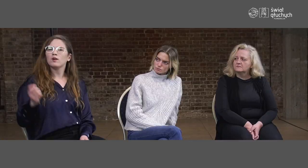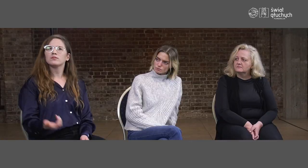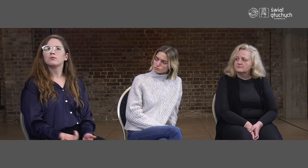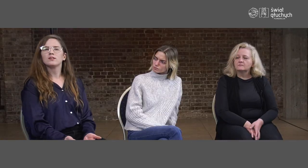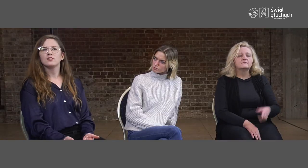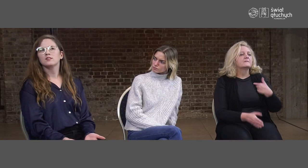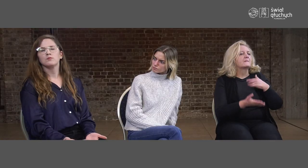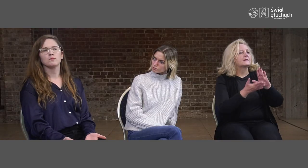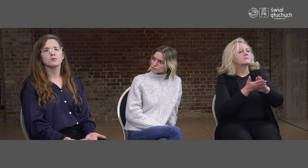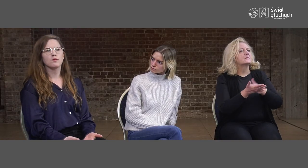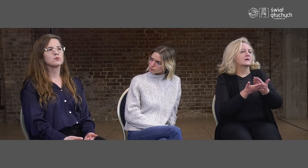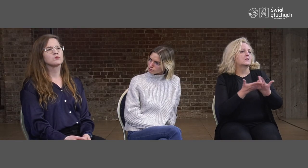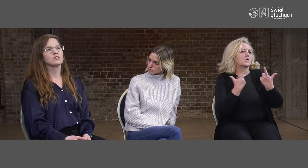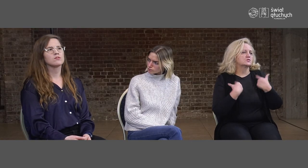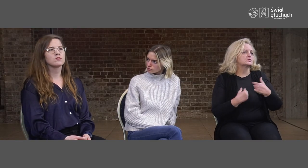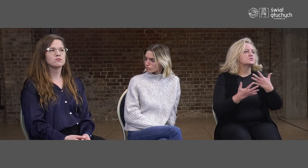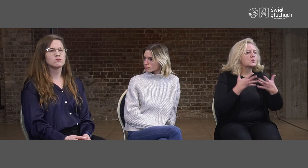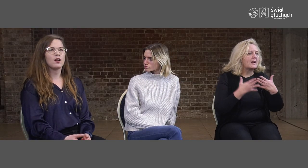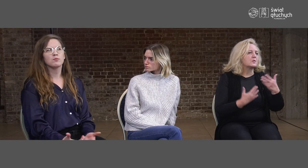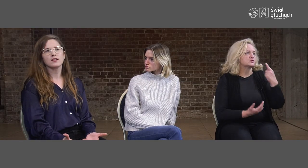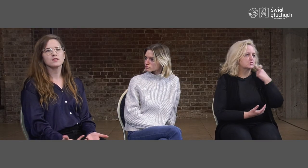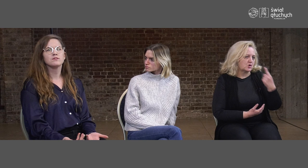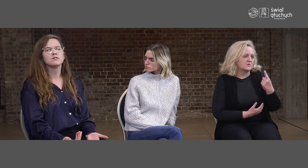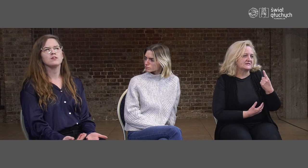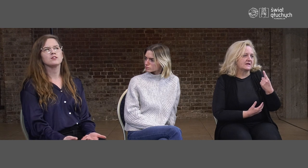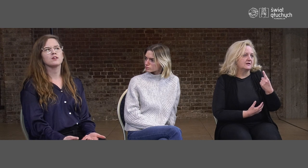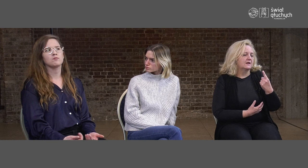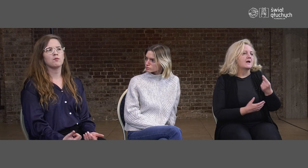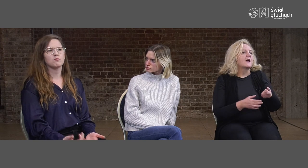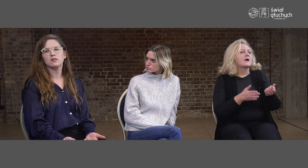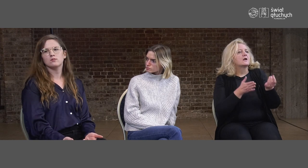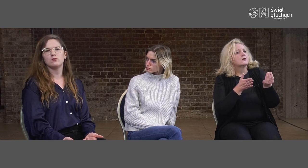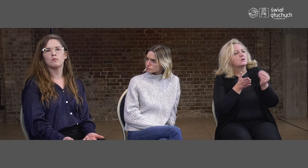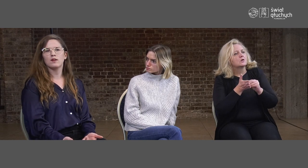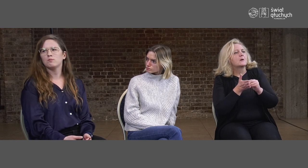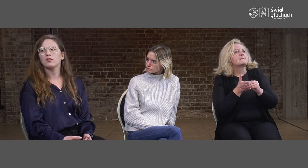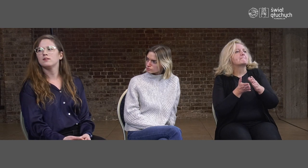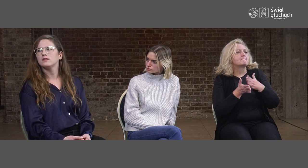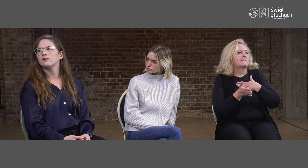[Dominika]: For example, That I am a hard of hearing person, But I will highlight in my CV that I have very good competence,